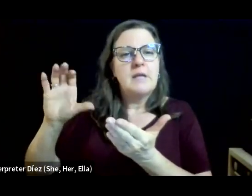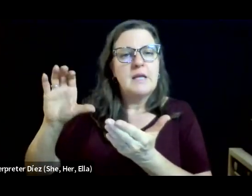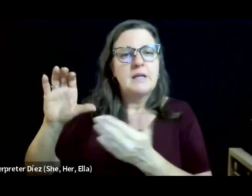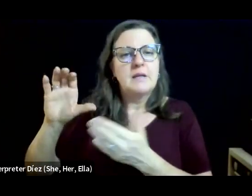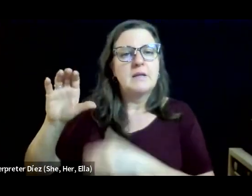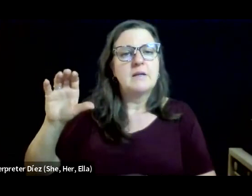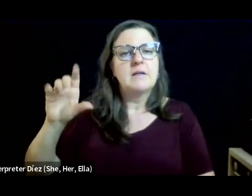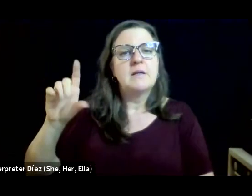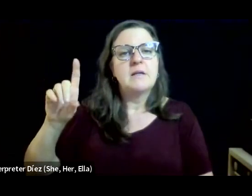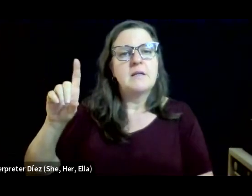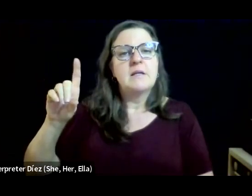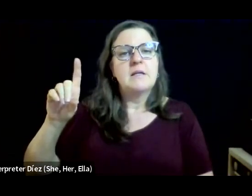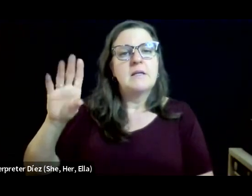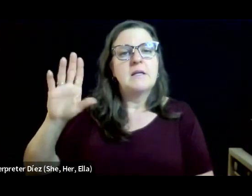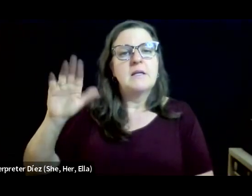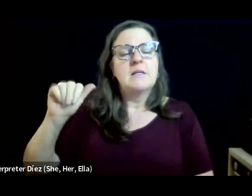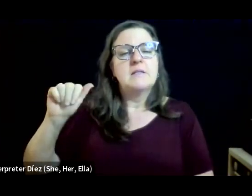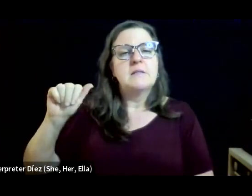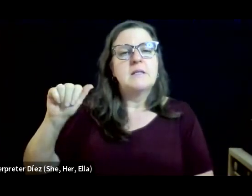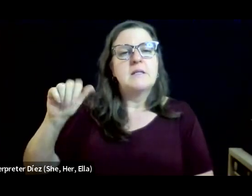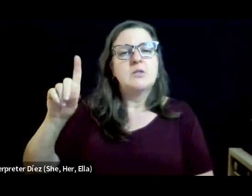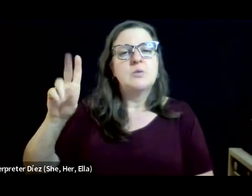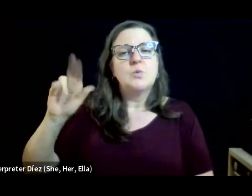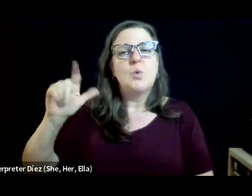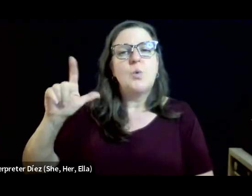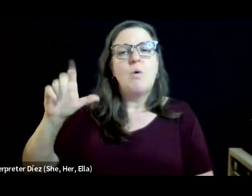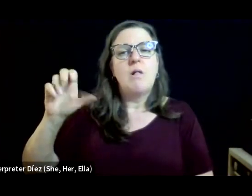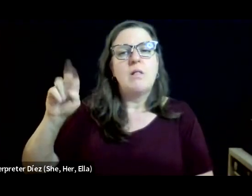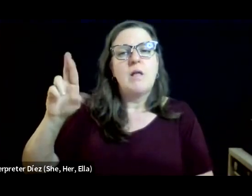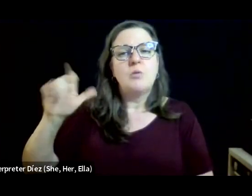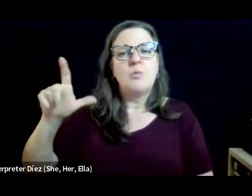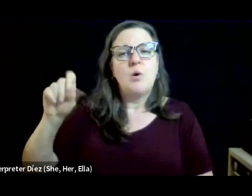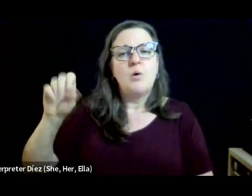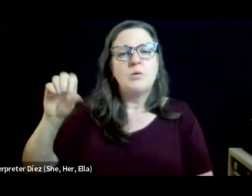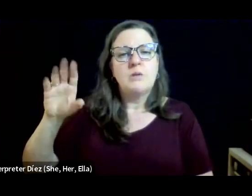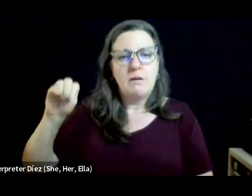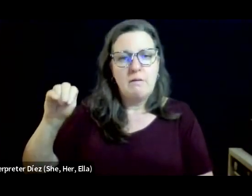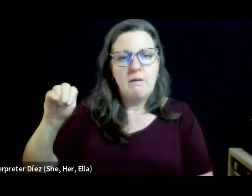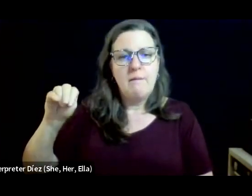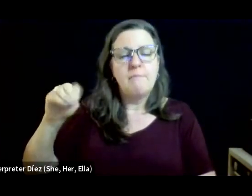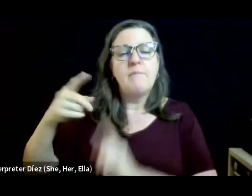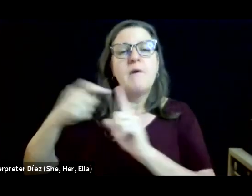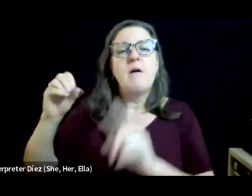Inc. and (dba DualEnrolled.com) from October 11th,